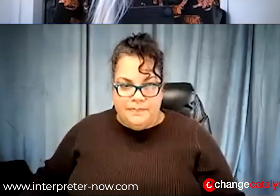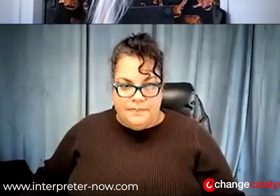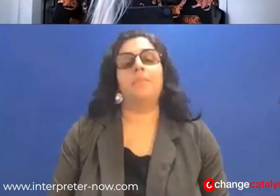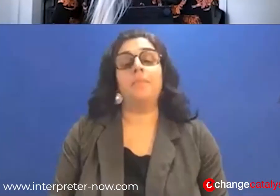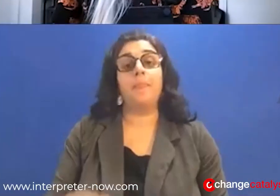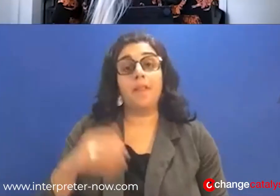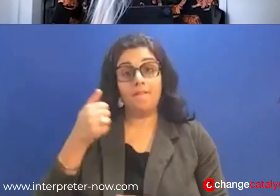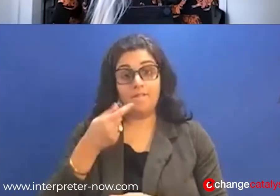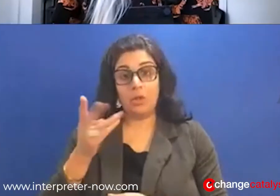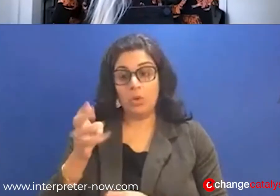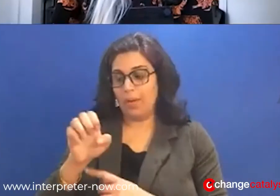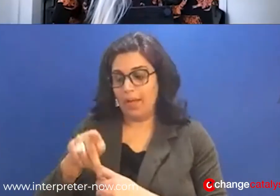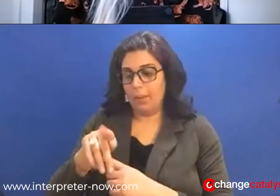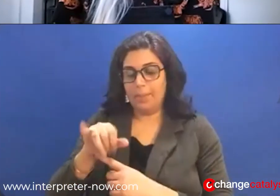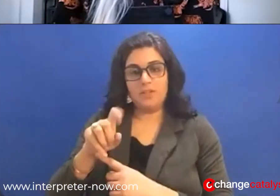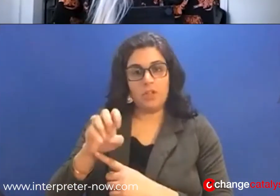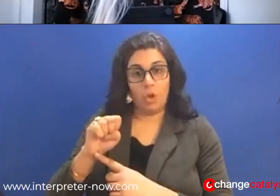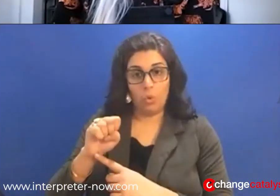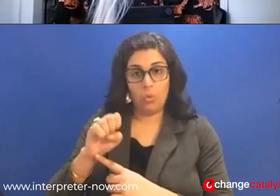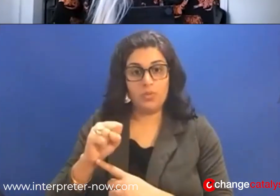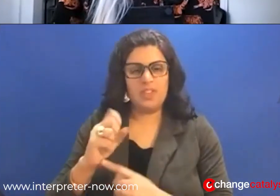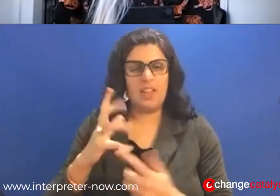topic and learning more about this topic, and you haven't listened to them or watched